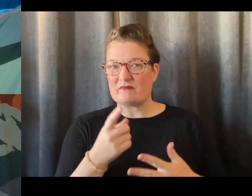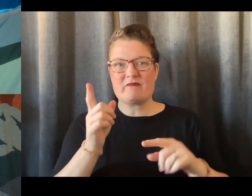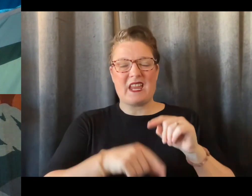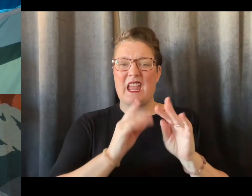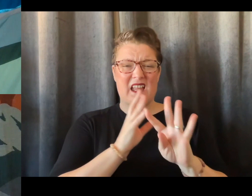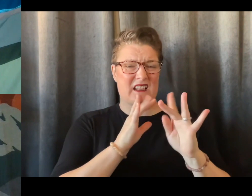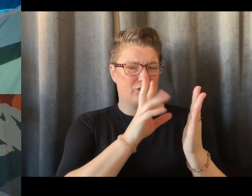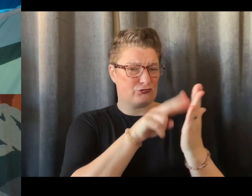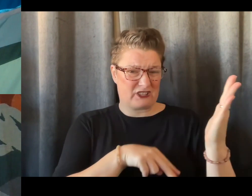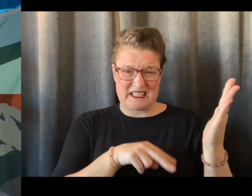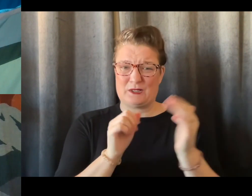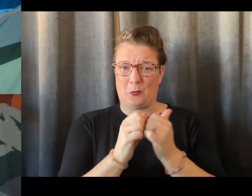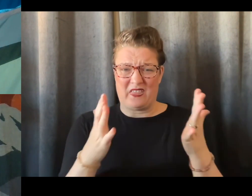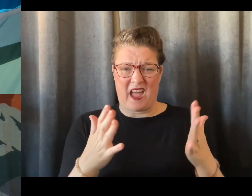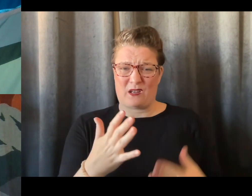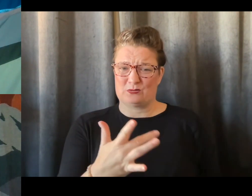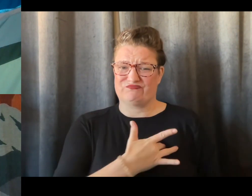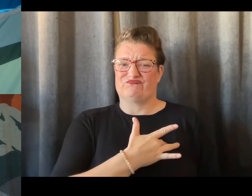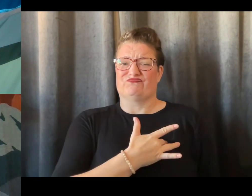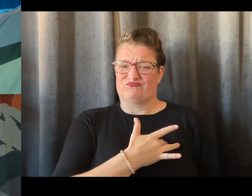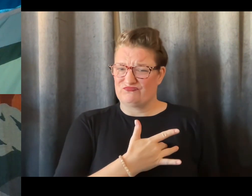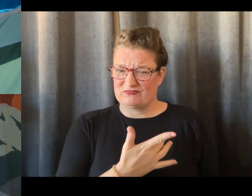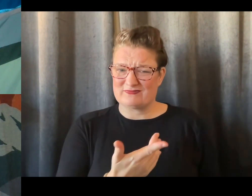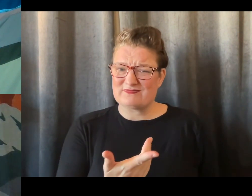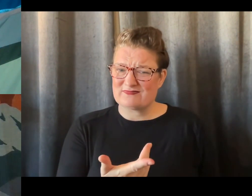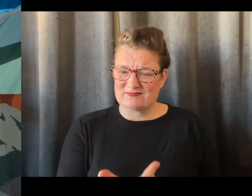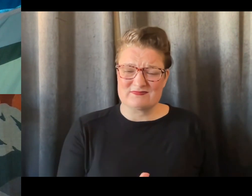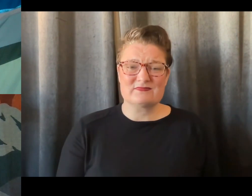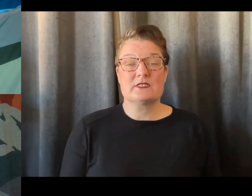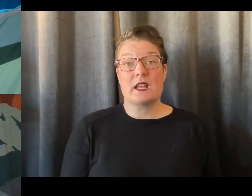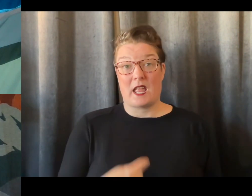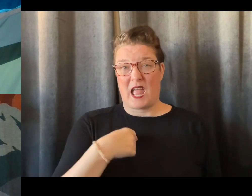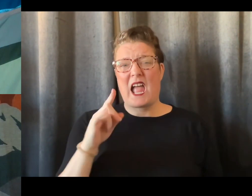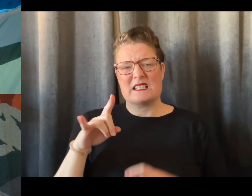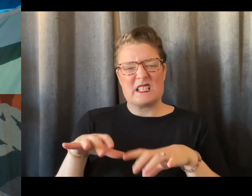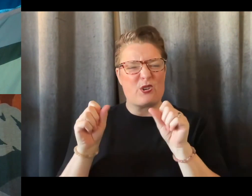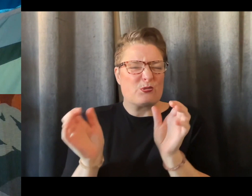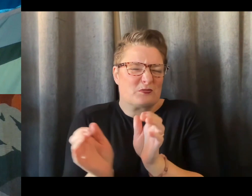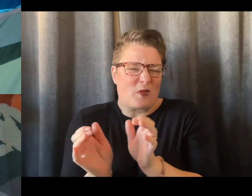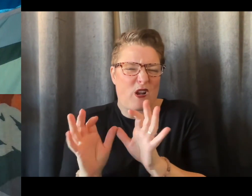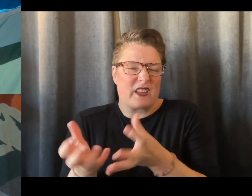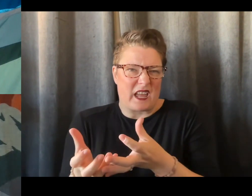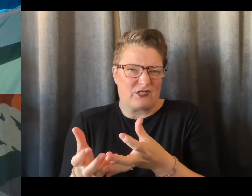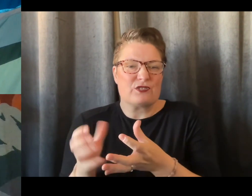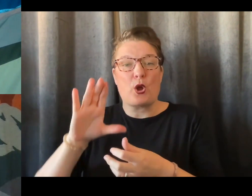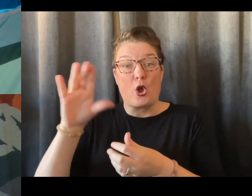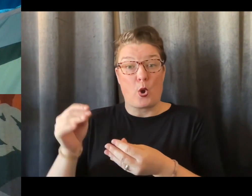without being really impacted. And I hosted a little gathering that was co facilitated with a student of ours,